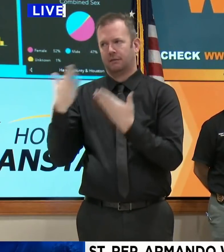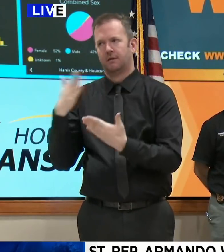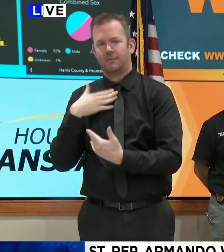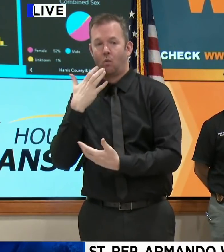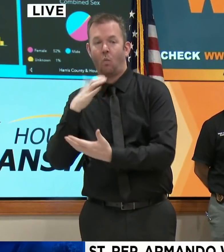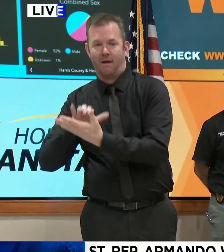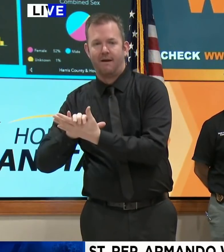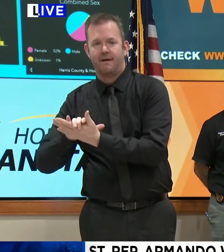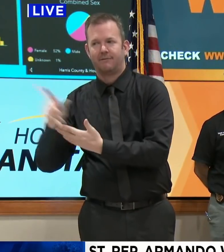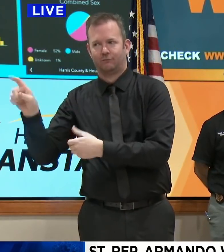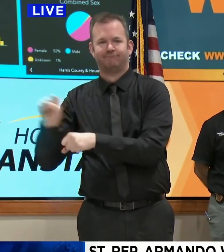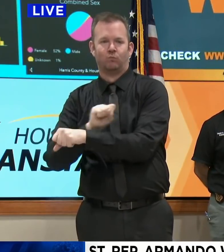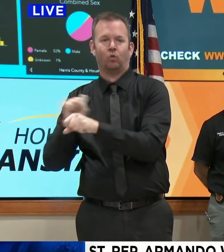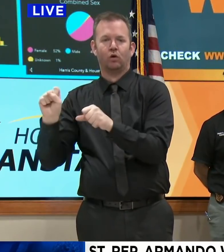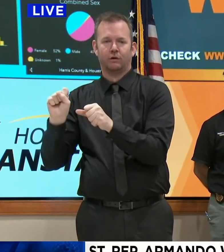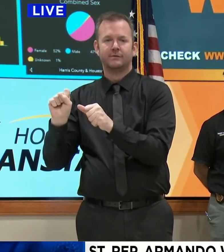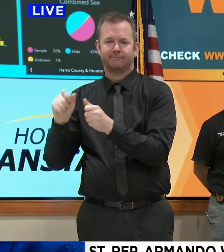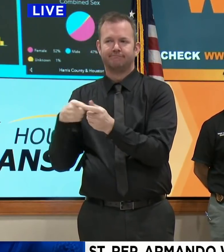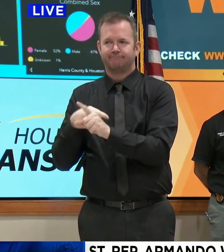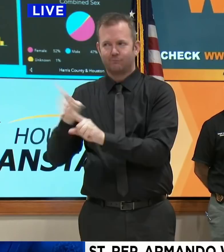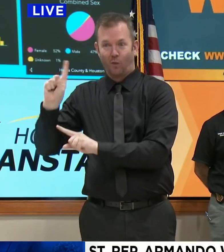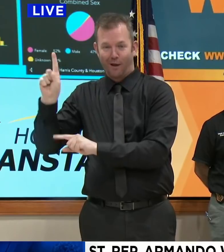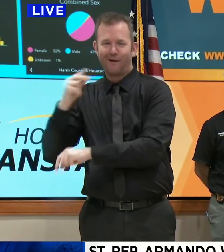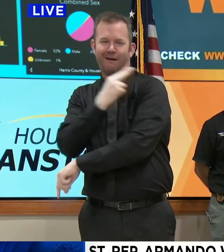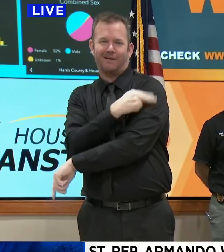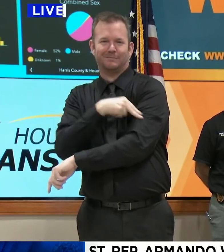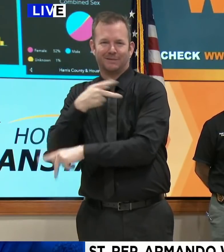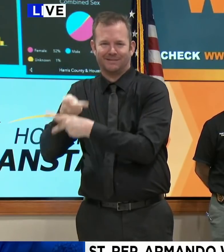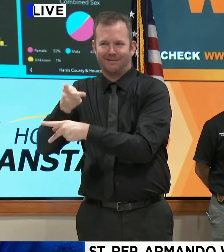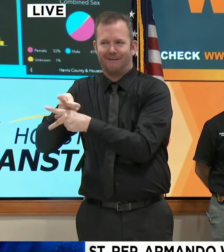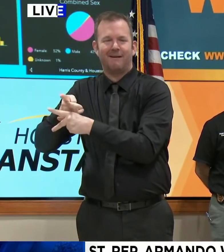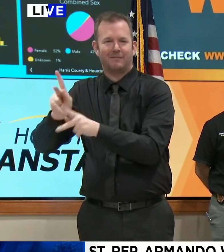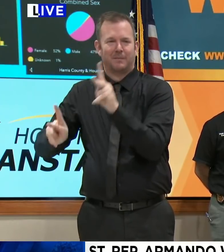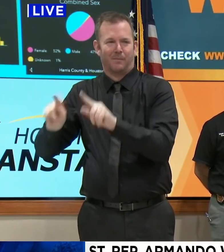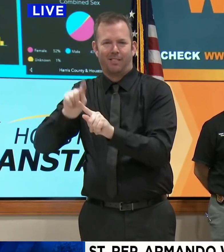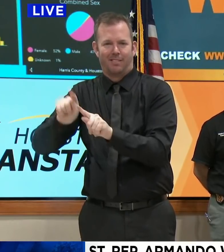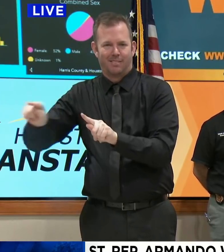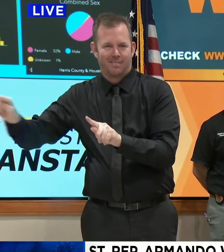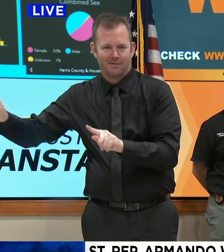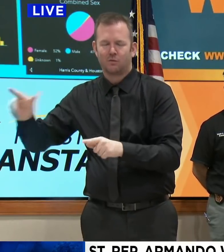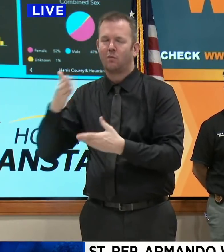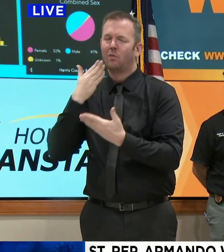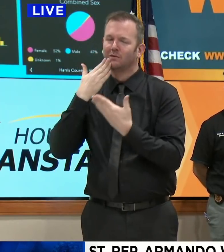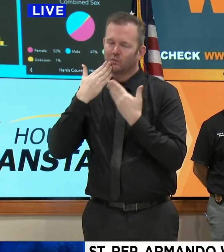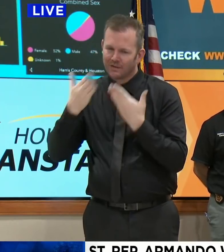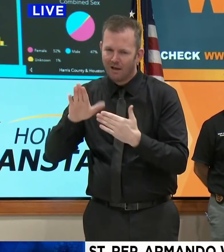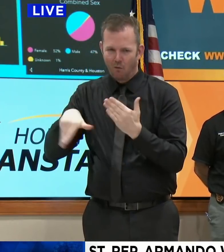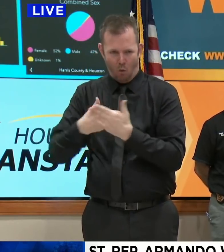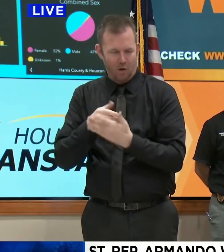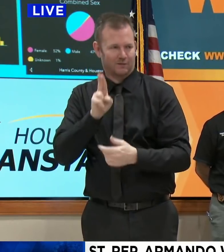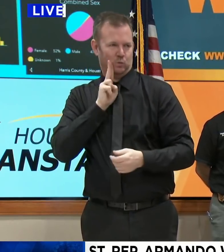Their problem, sick and tired of me actually of me actually I do want to thank my my wife I do want to thank my my wife is also a health care is also a health care professional work in a hospital professional work in a hospital But I want